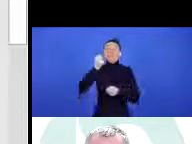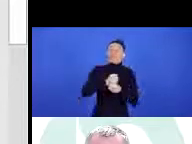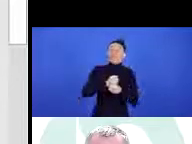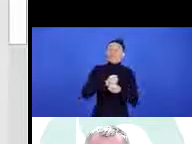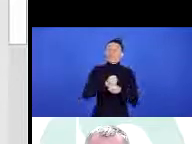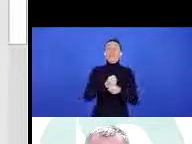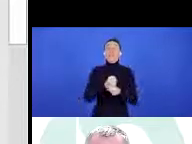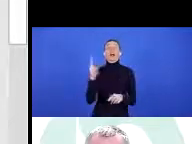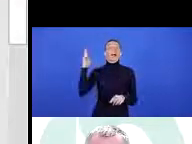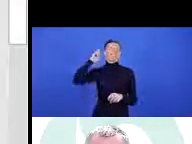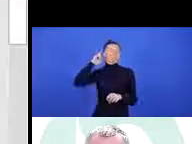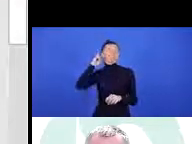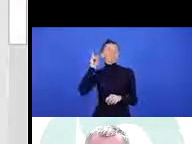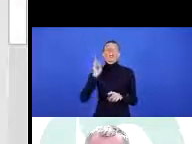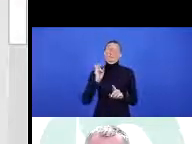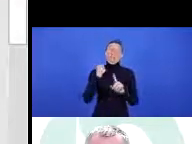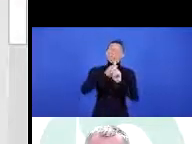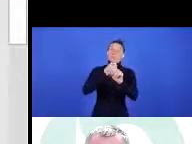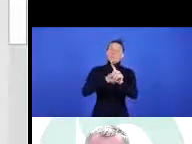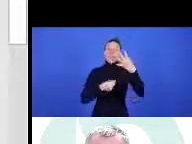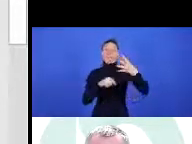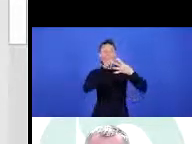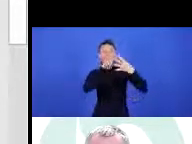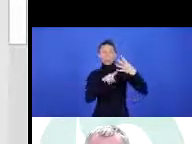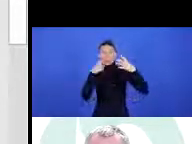. As a result, we created a cochlear implant advocacy